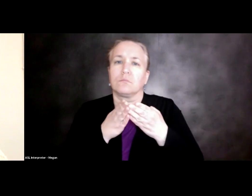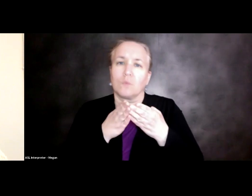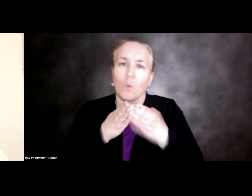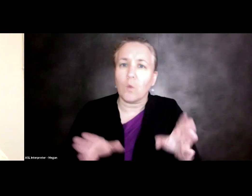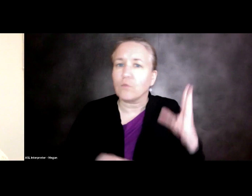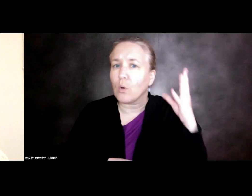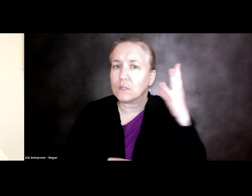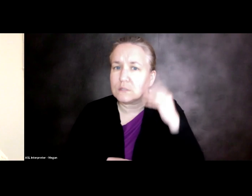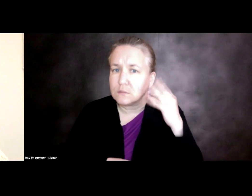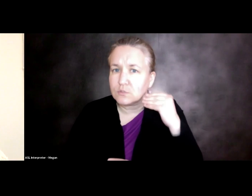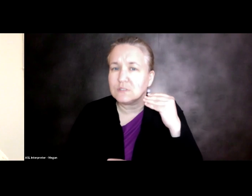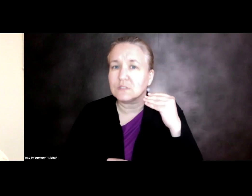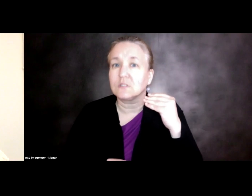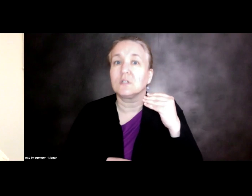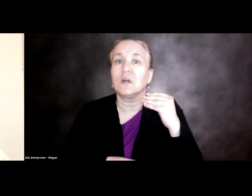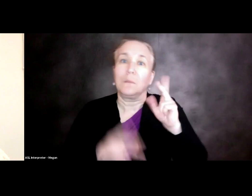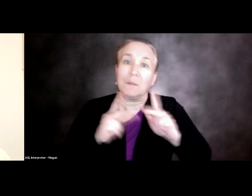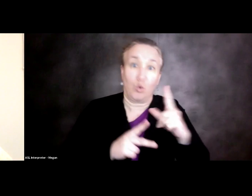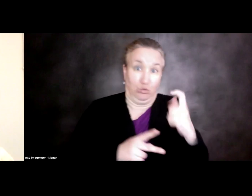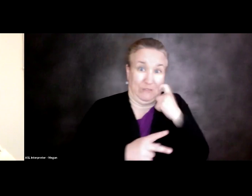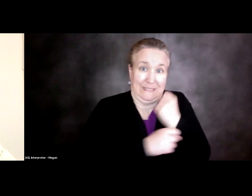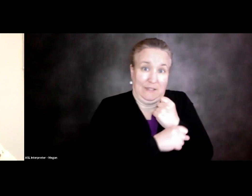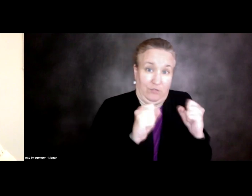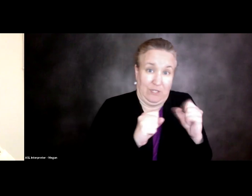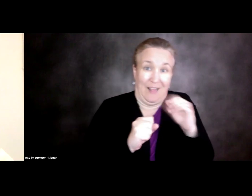the recently freed and their descendants had